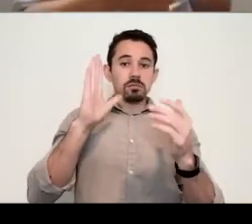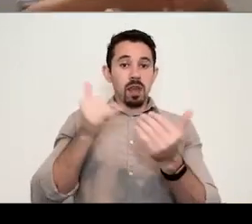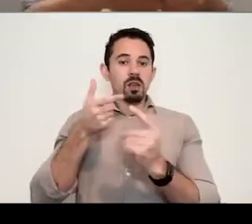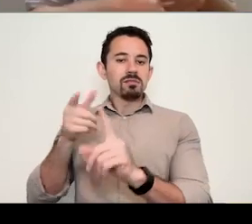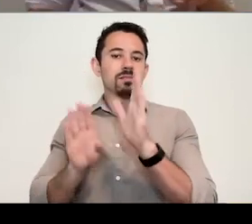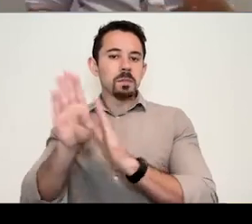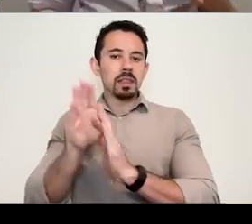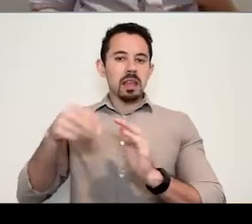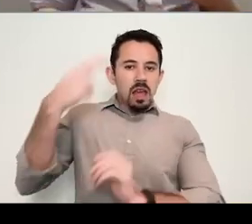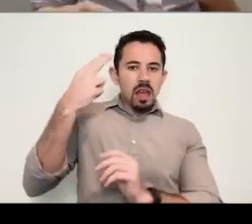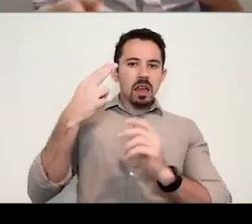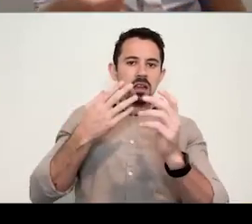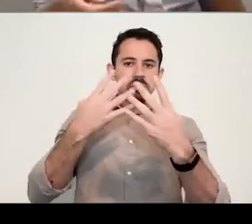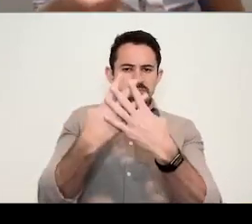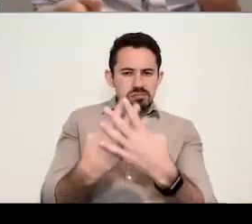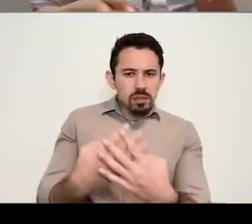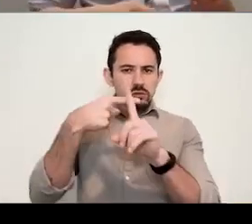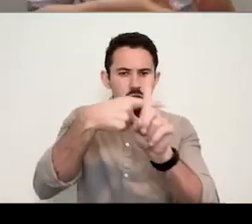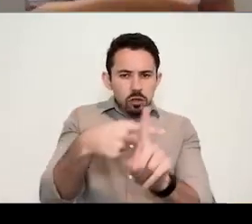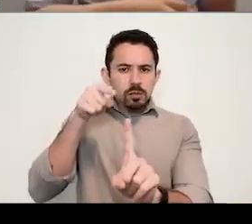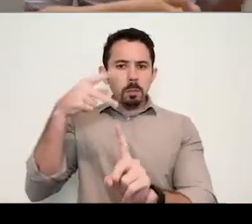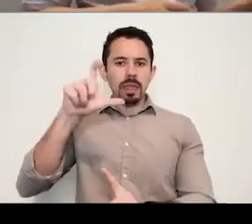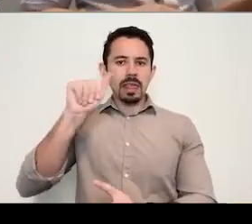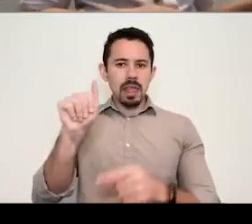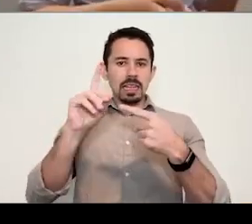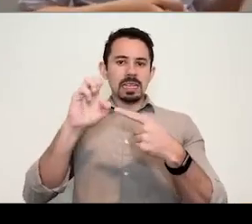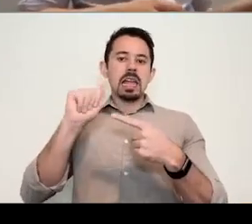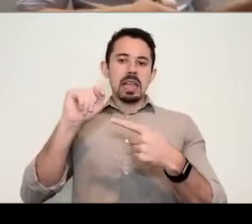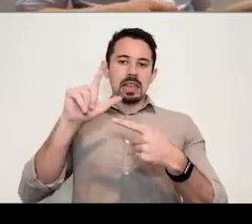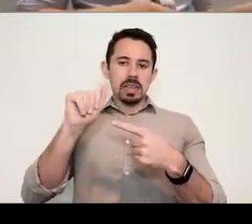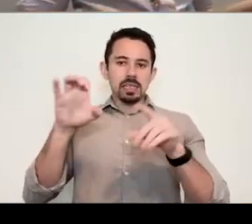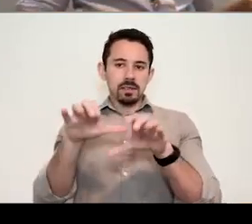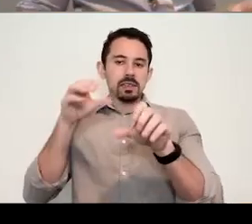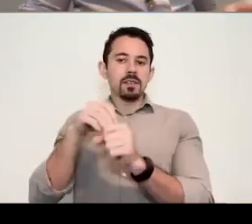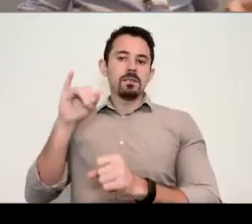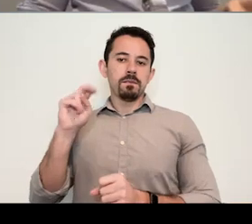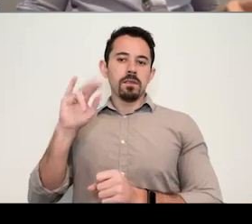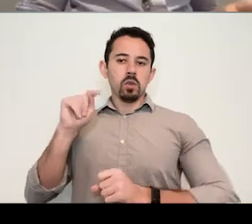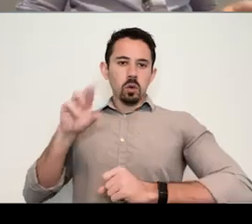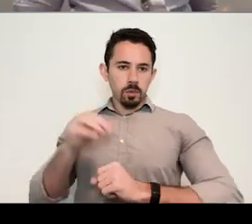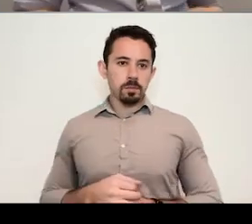strategy by developing a highthroughput screen targeting PelA deacetylase activity in vitro.